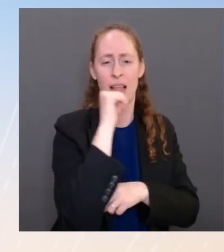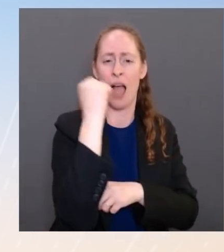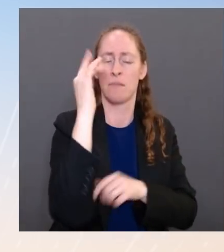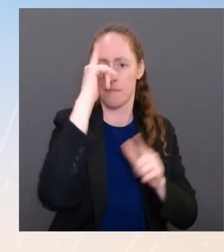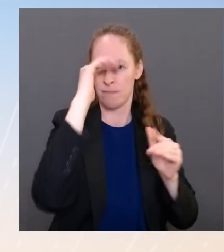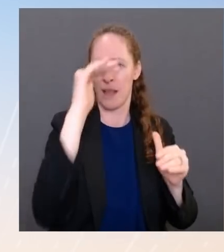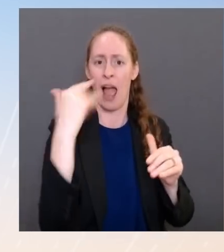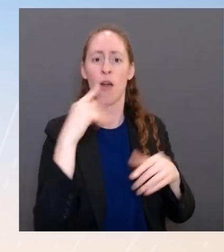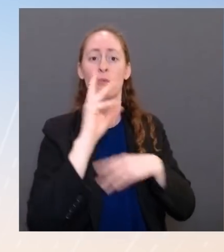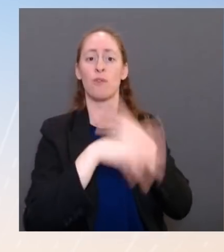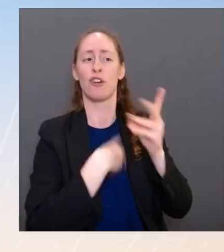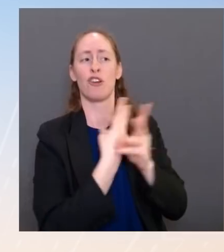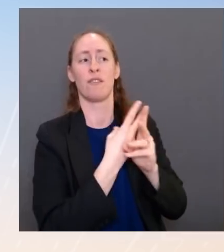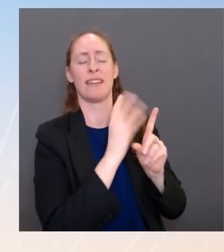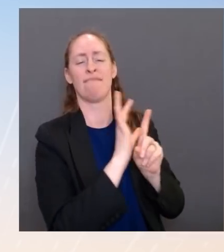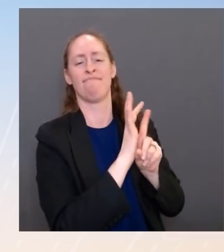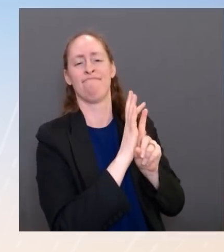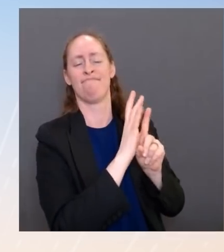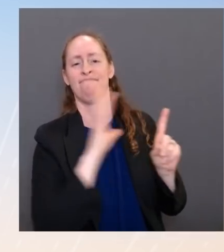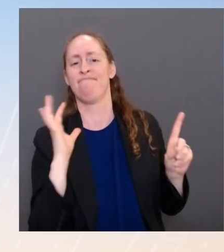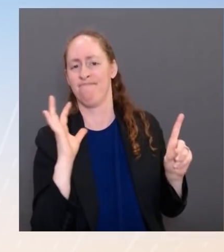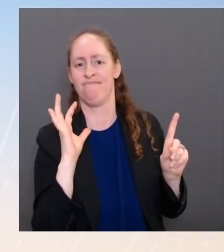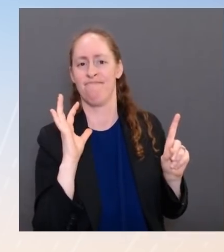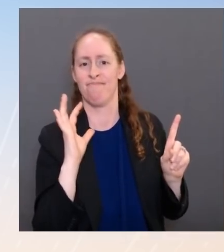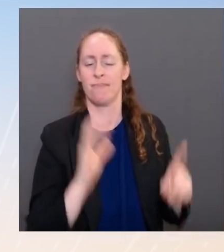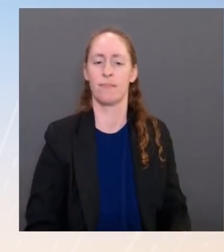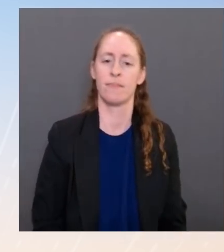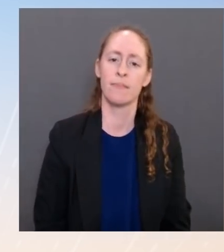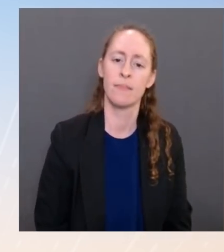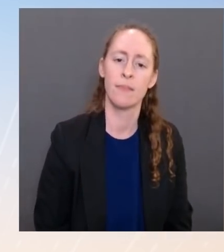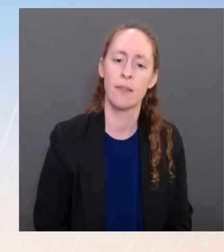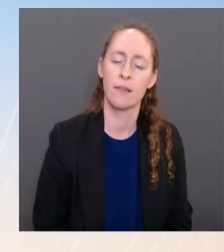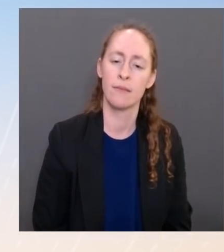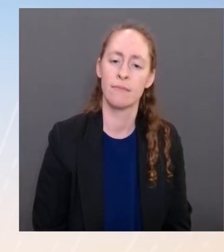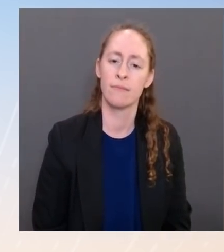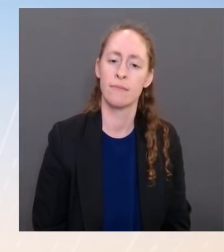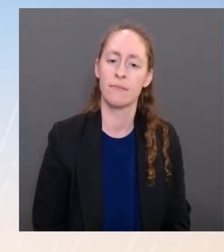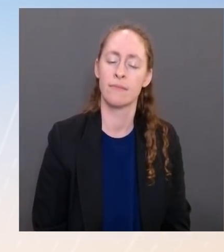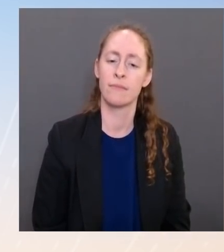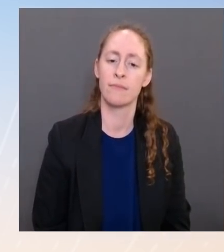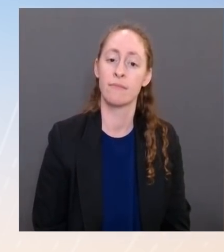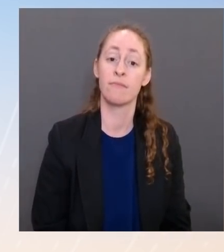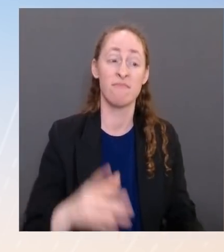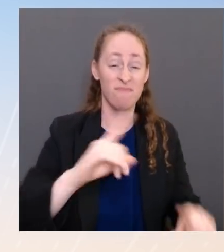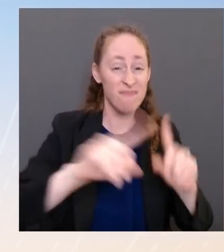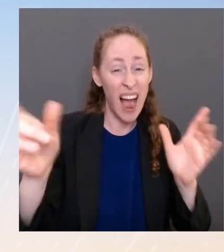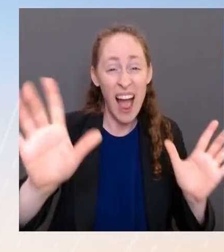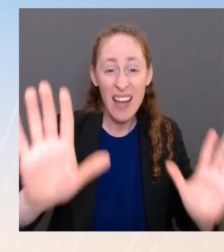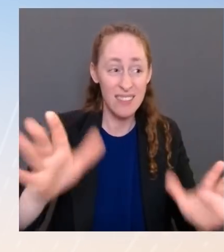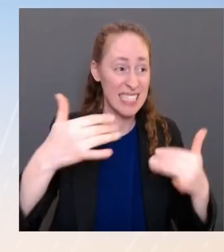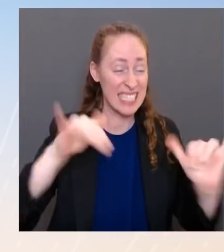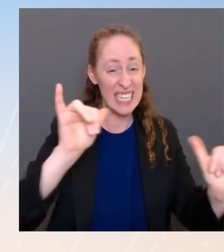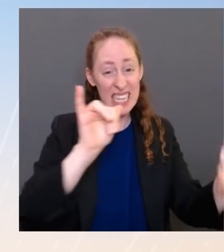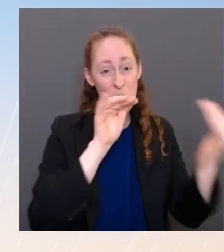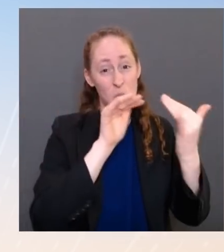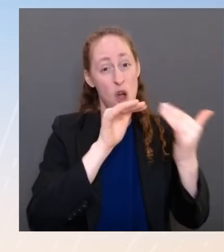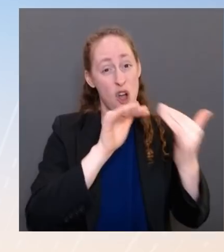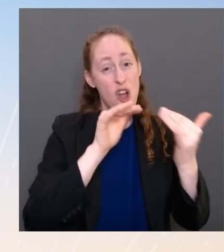that this war is not over, that they are -- he still has ambitions and he is still fighting the war. And we've seen that on the ground every day.